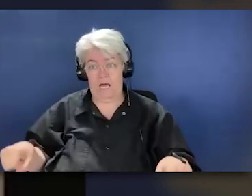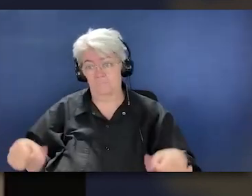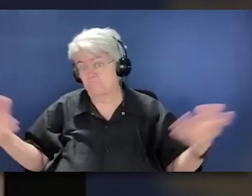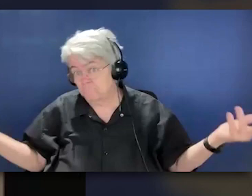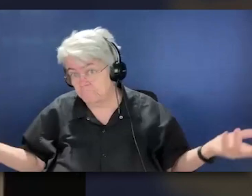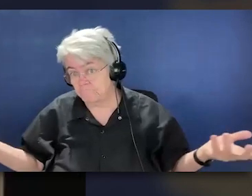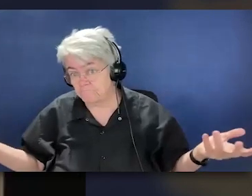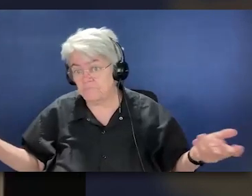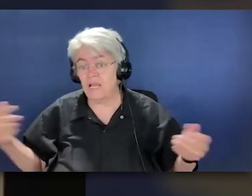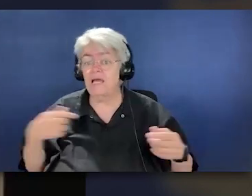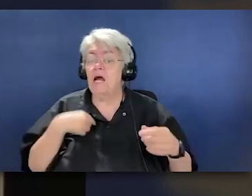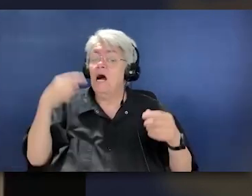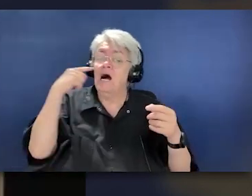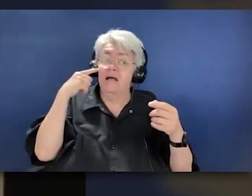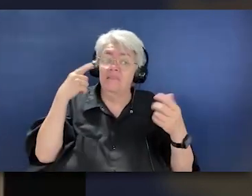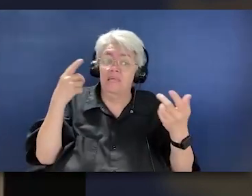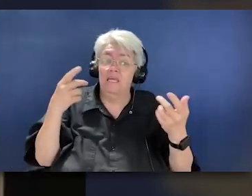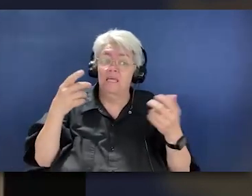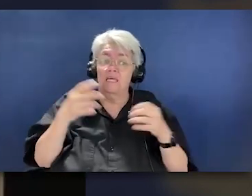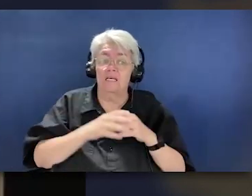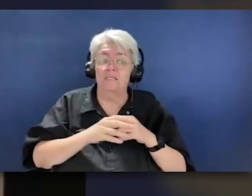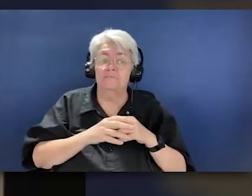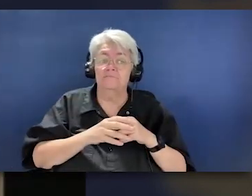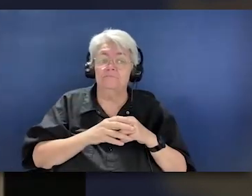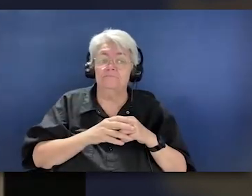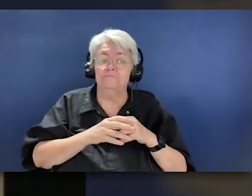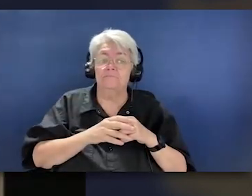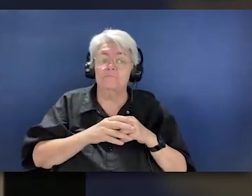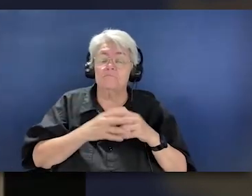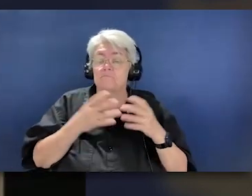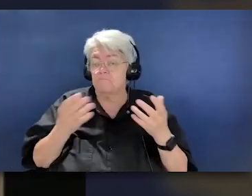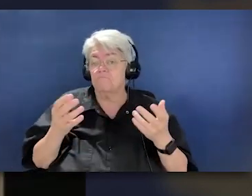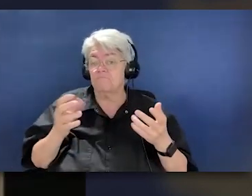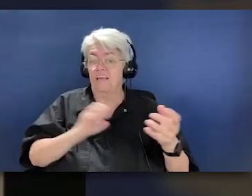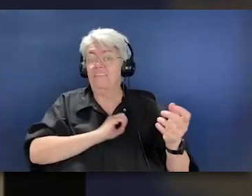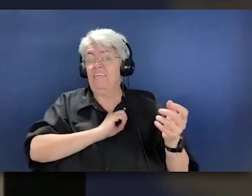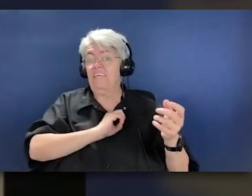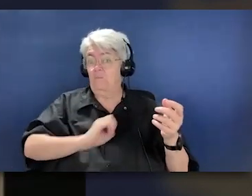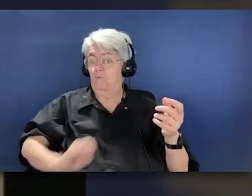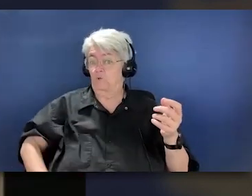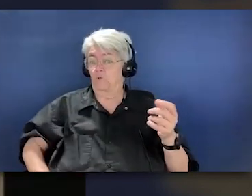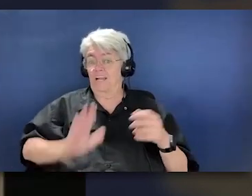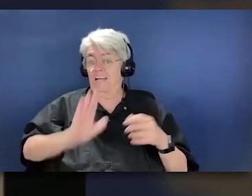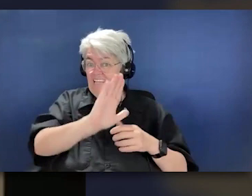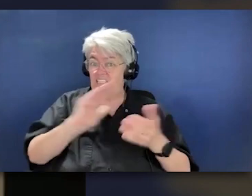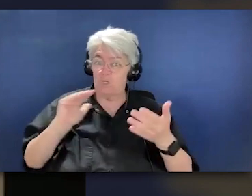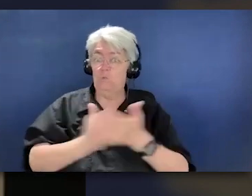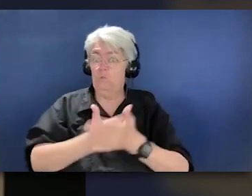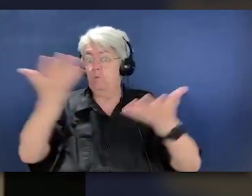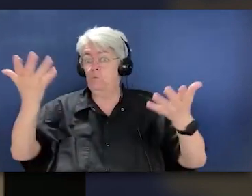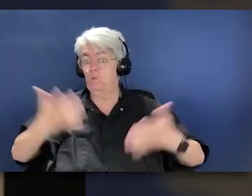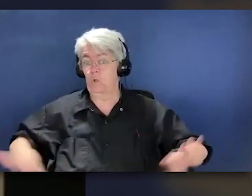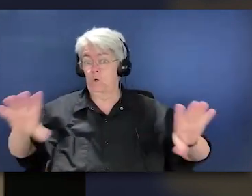I think that particularly, the emperor’s new clothes can be resisted and changed by human